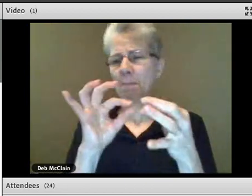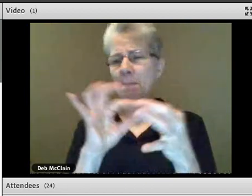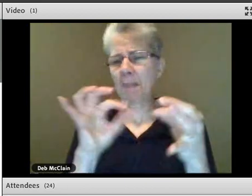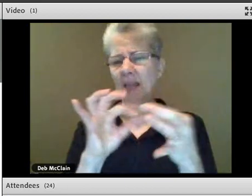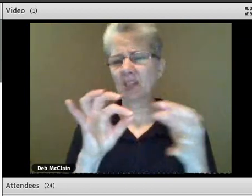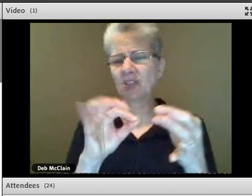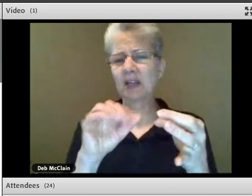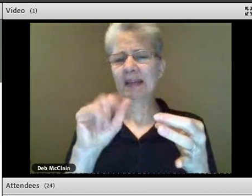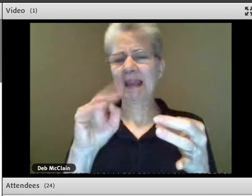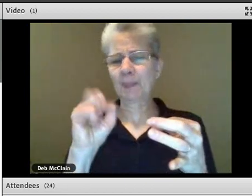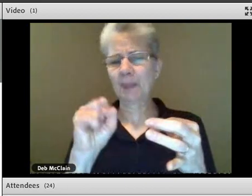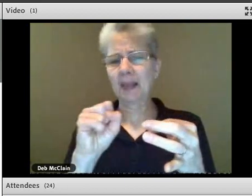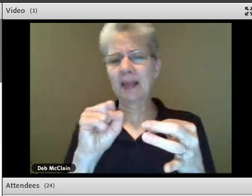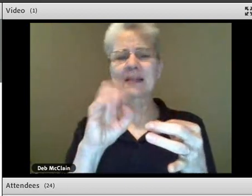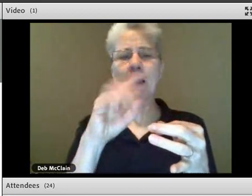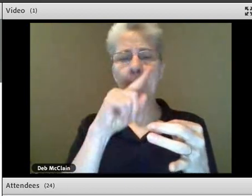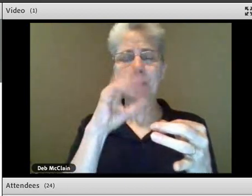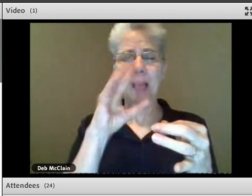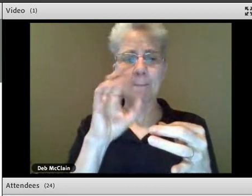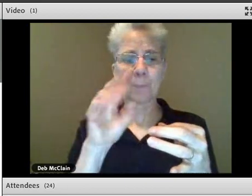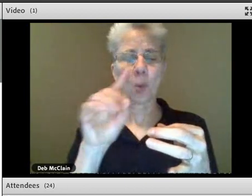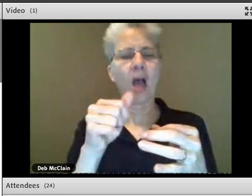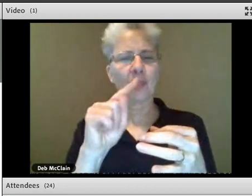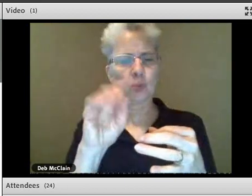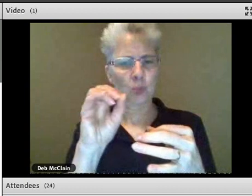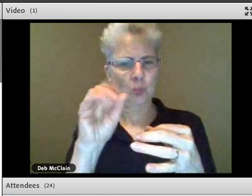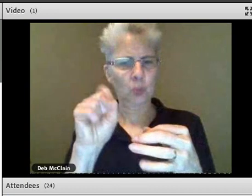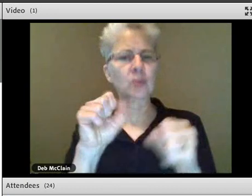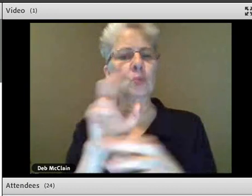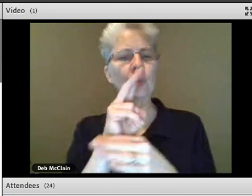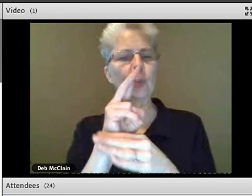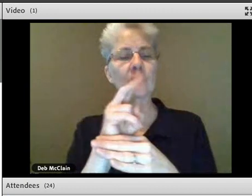as well as other tools, but, yeah, so learning management systems